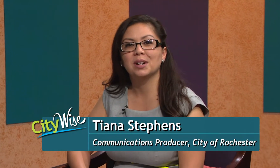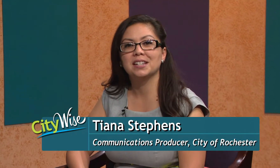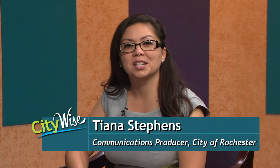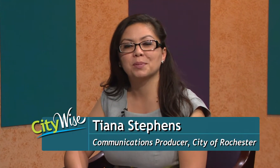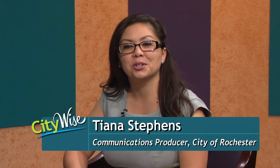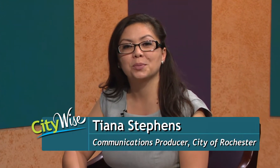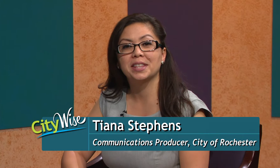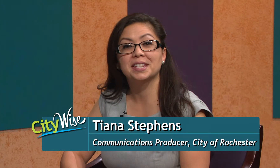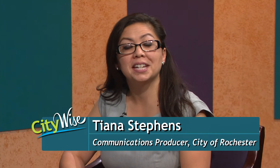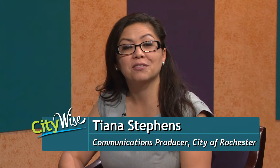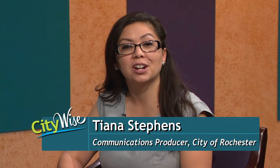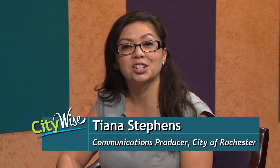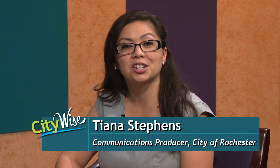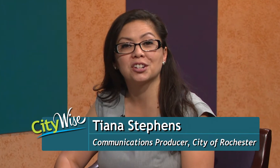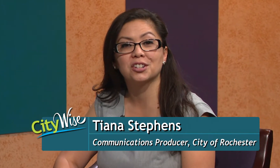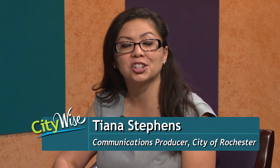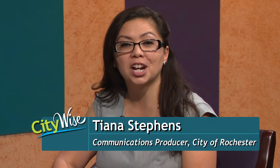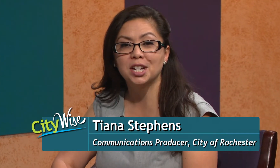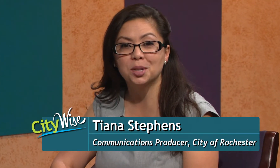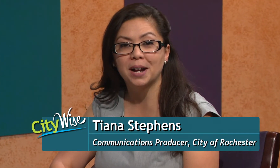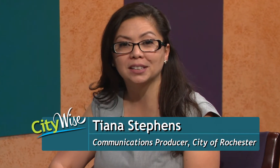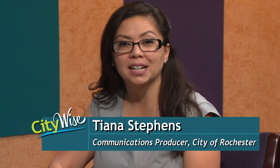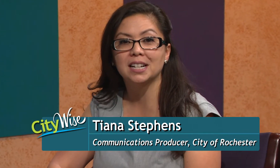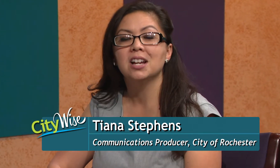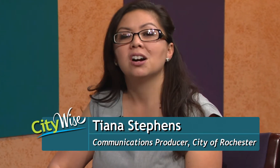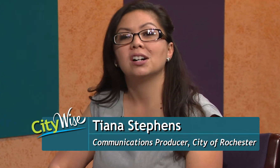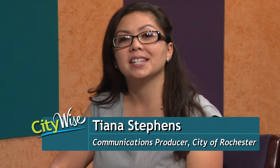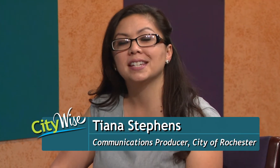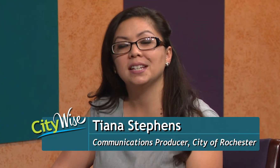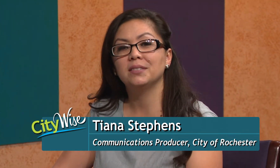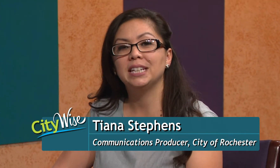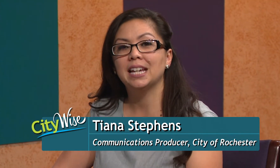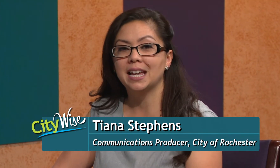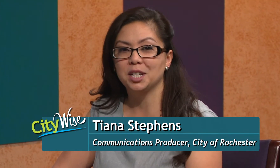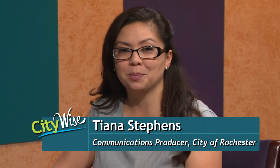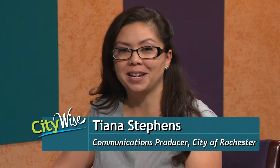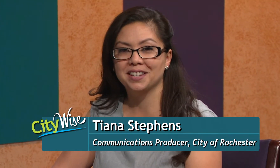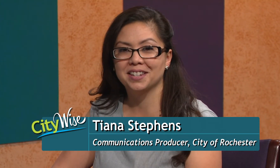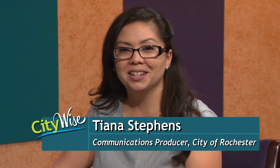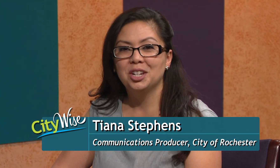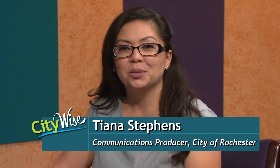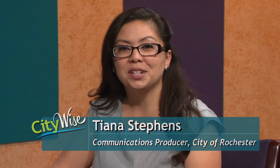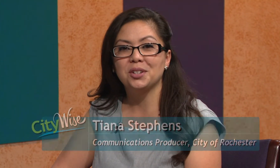CityWise is produced by the City of Rochester to shine a spotlight on city-living, at its best.